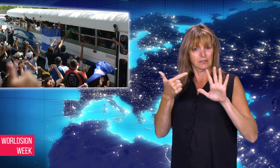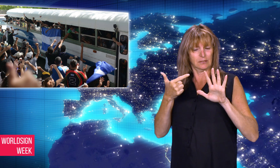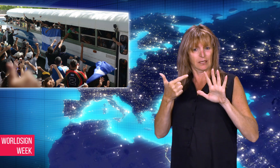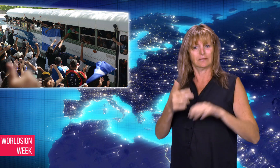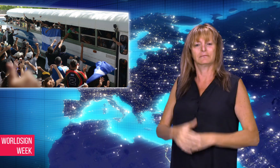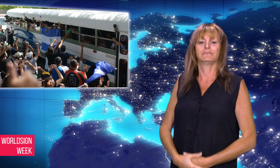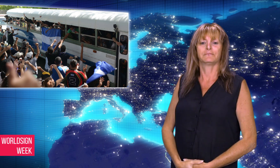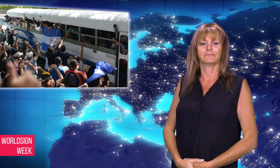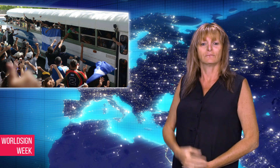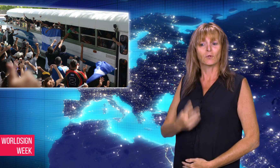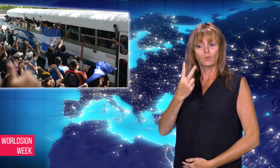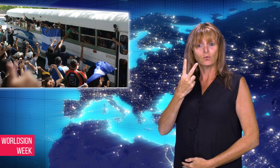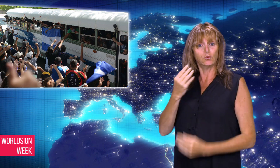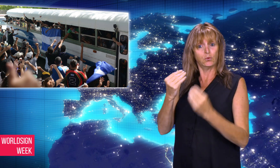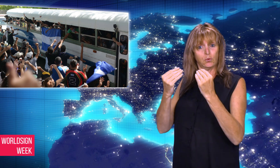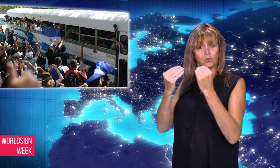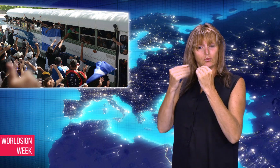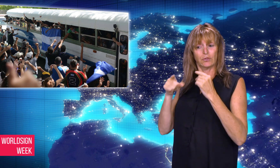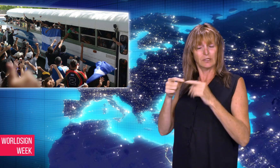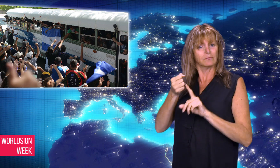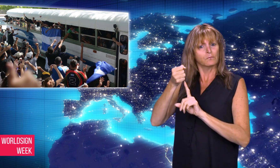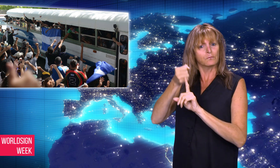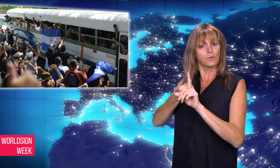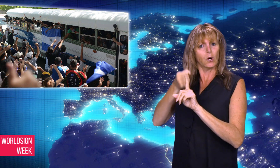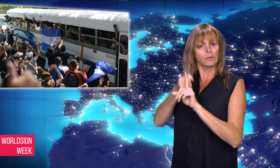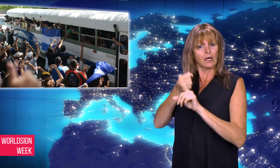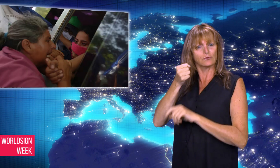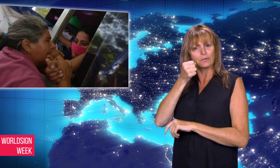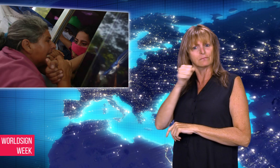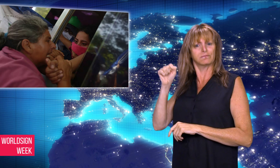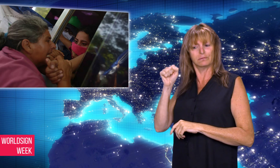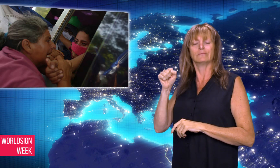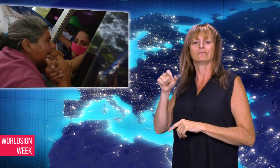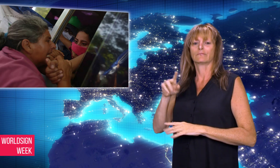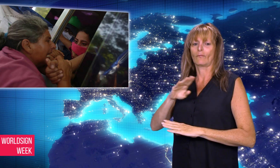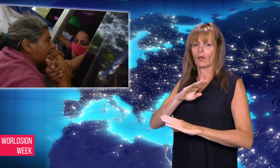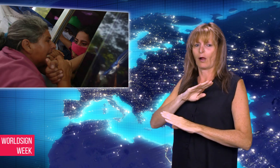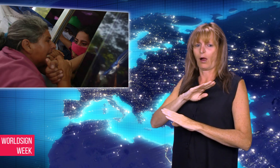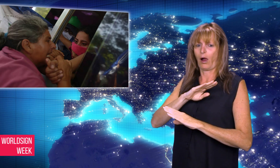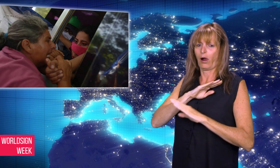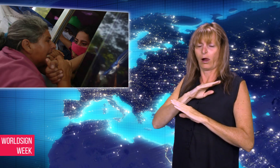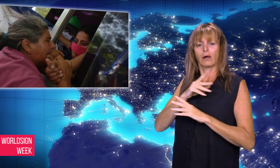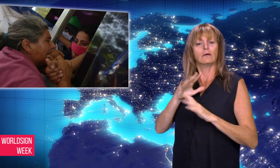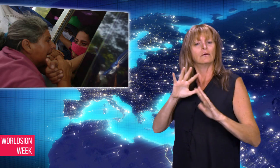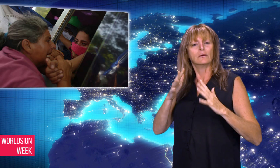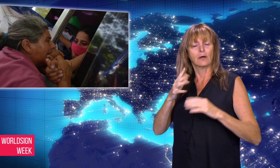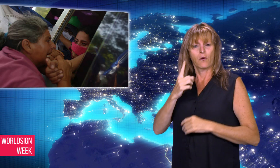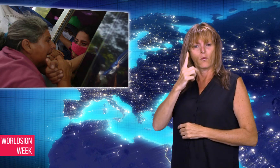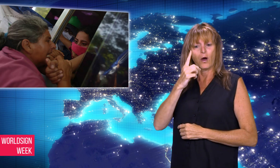protestors were killed when about 100